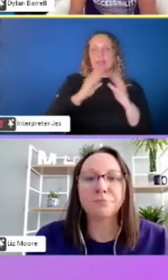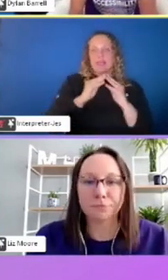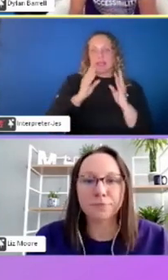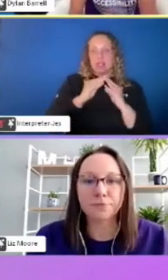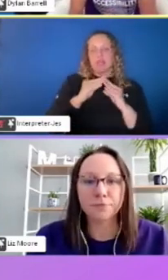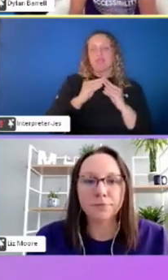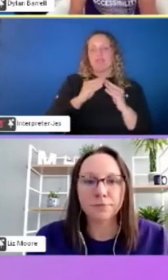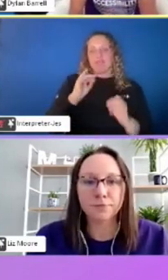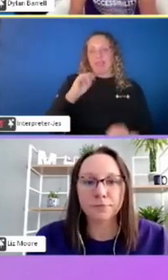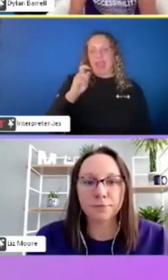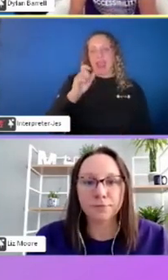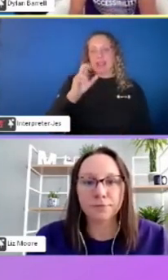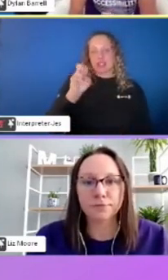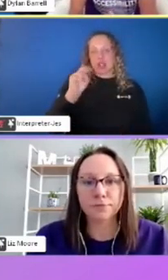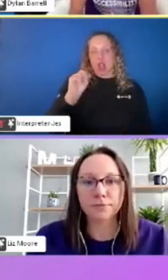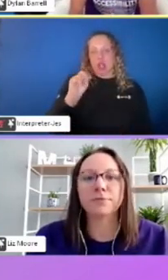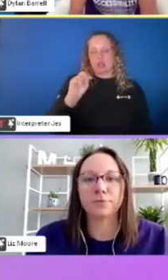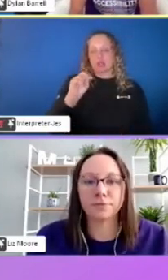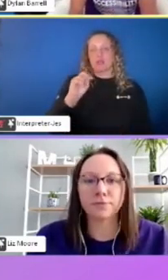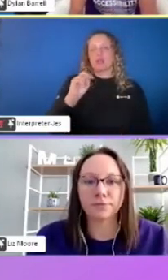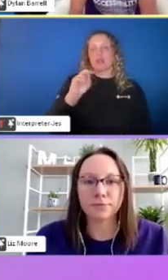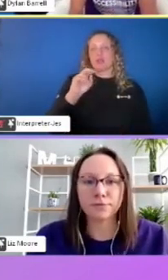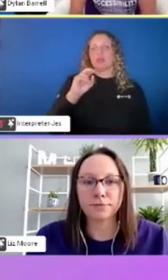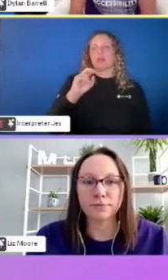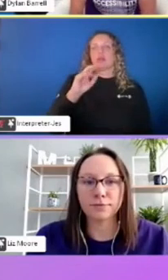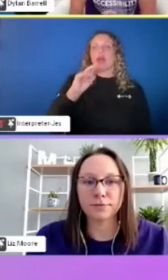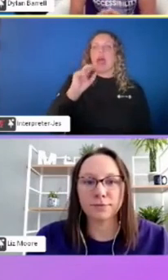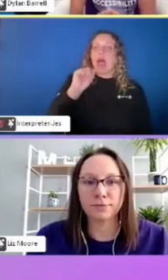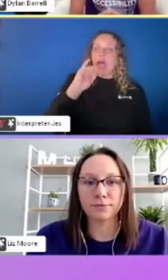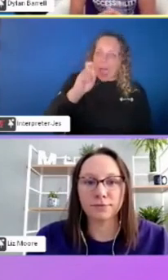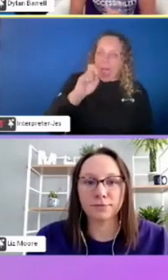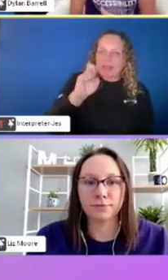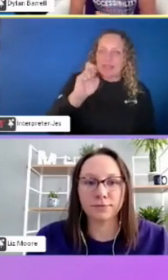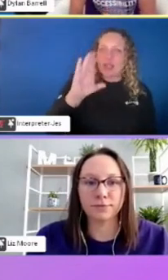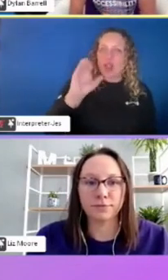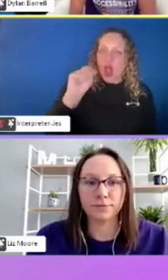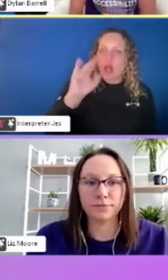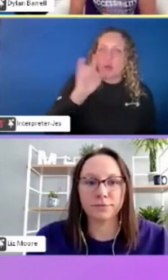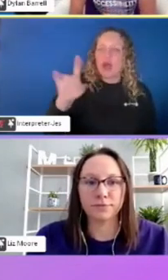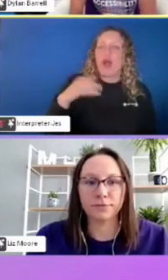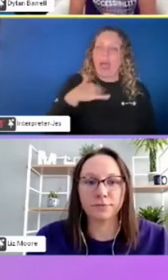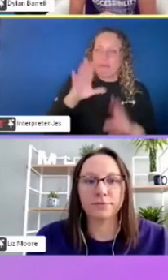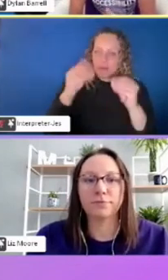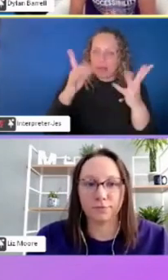that's gonna cover that, cover some of that, so please attend that session.